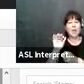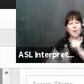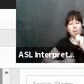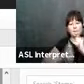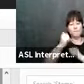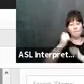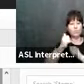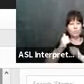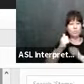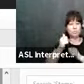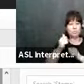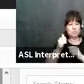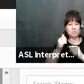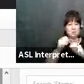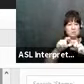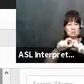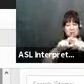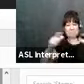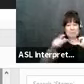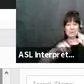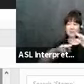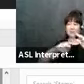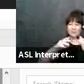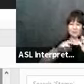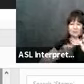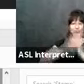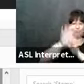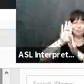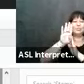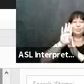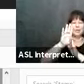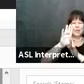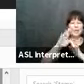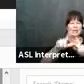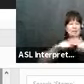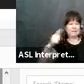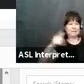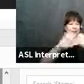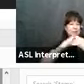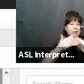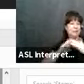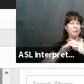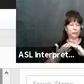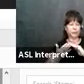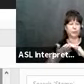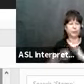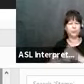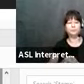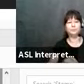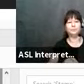what the cases have been over time as well. If you take a look at the regional